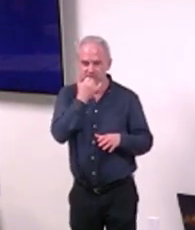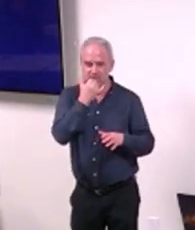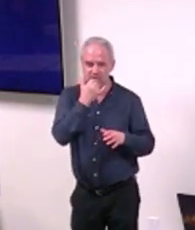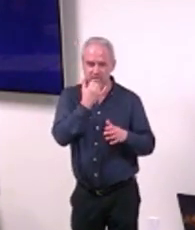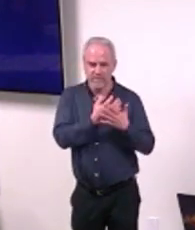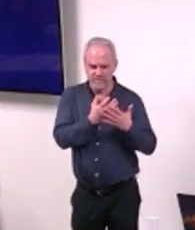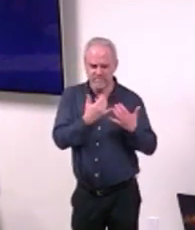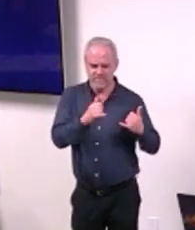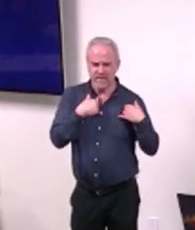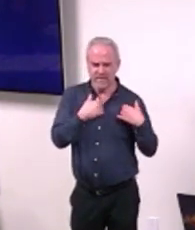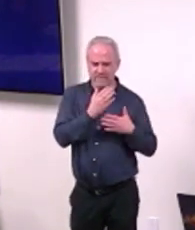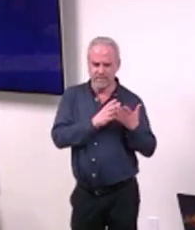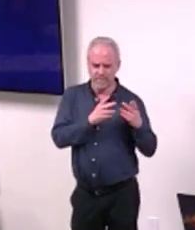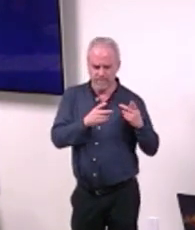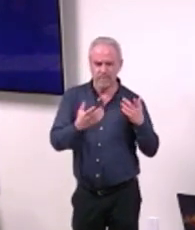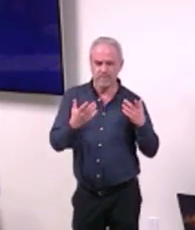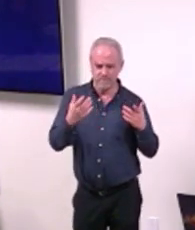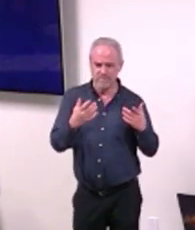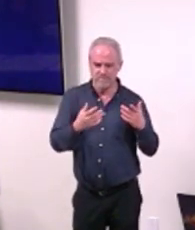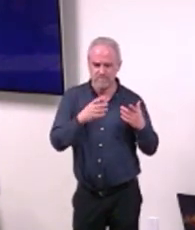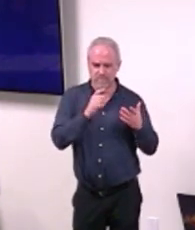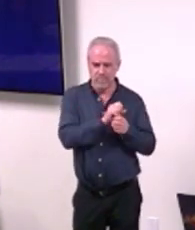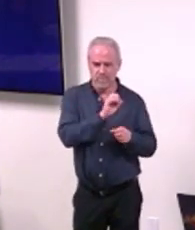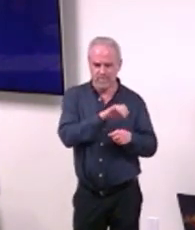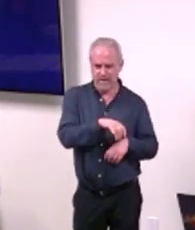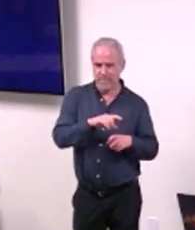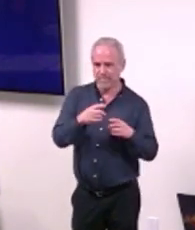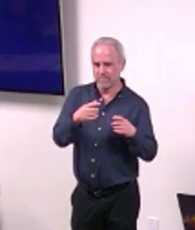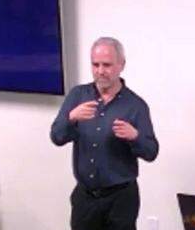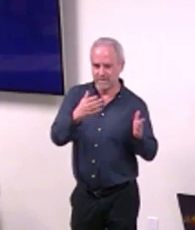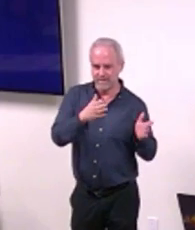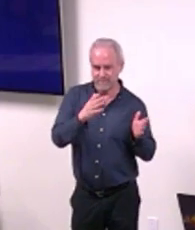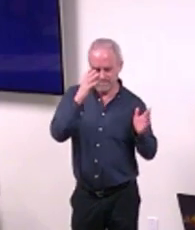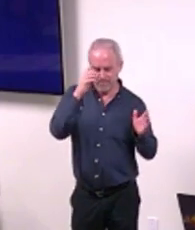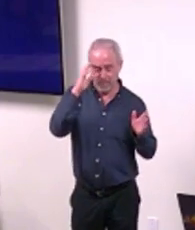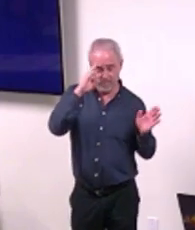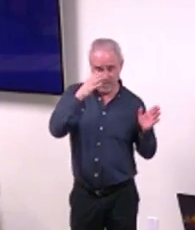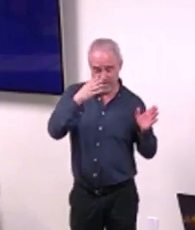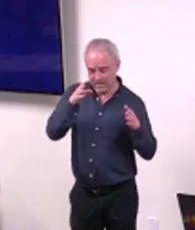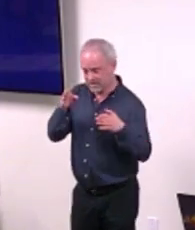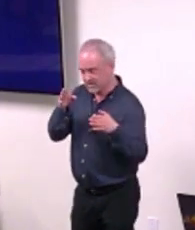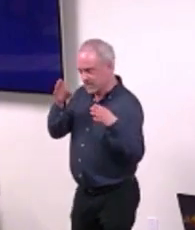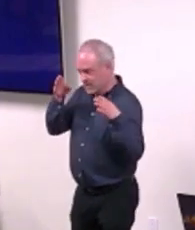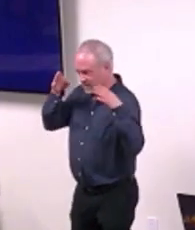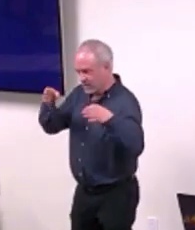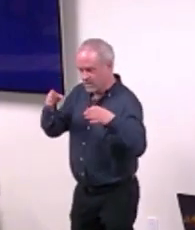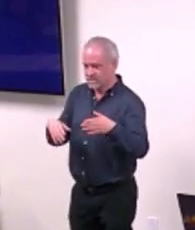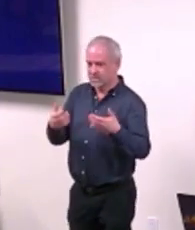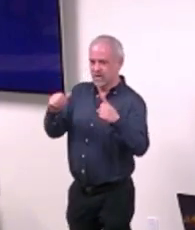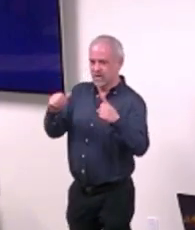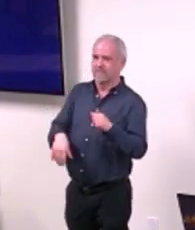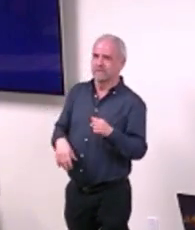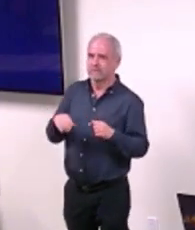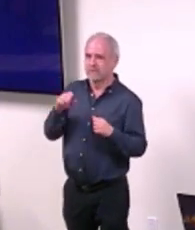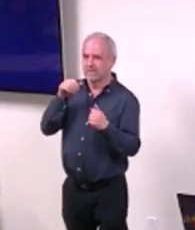But decided to try to address issues of deprivation of communication. So most folks who are deaf